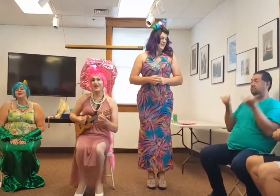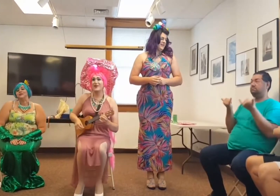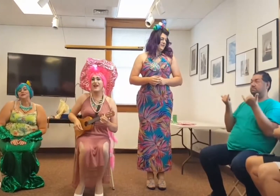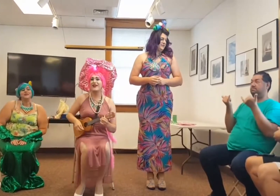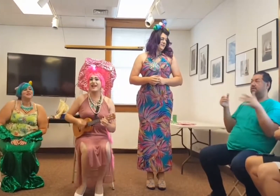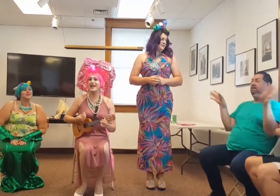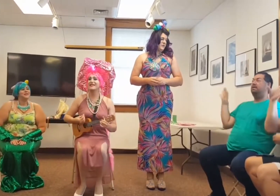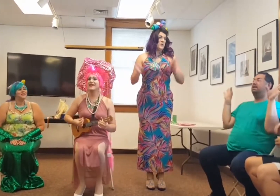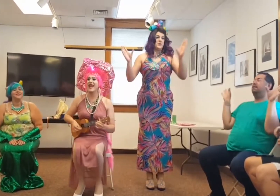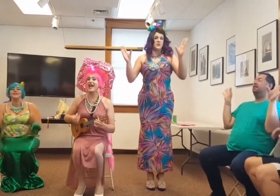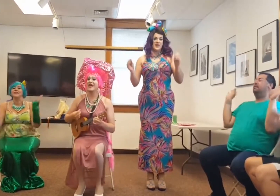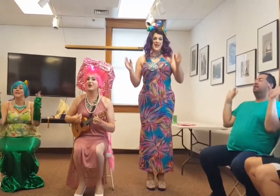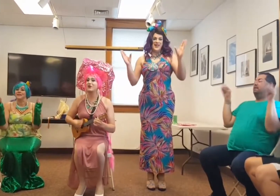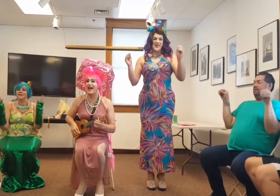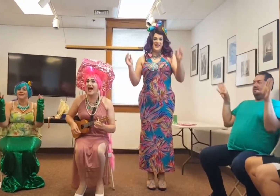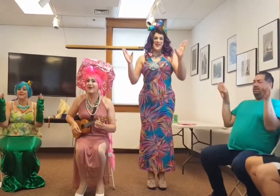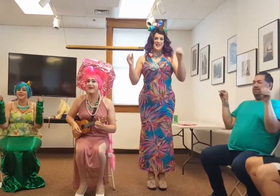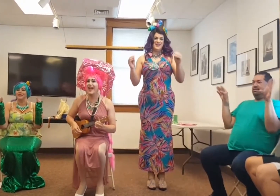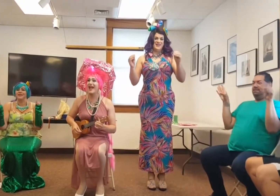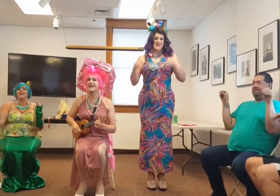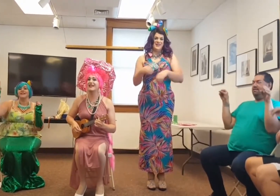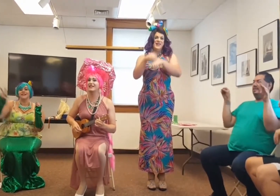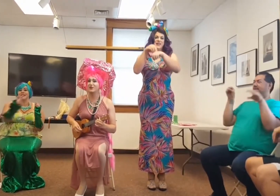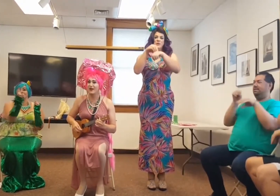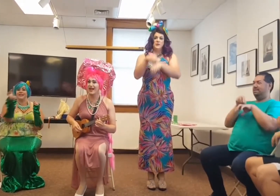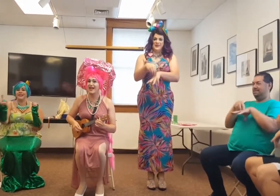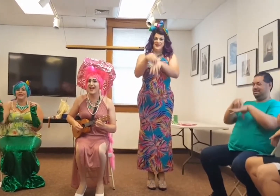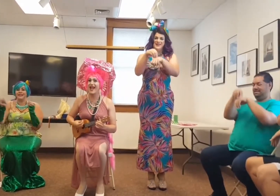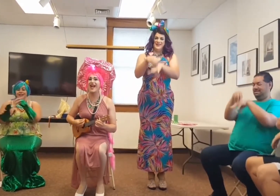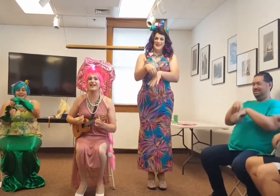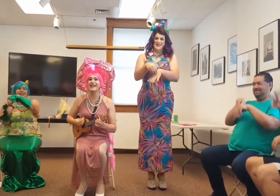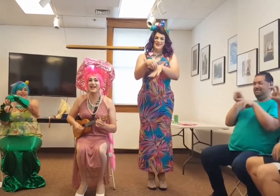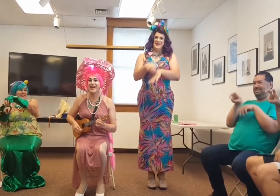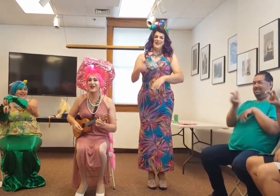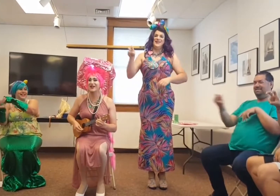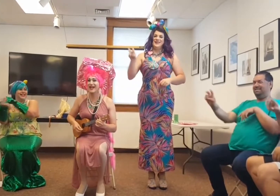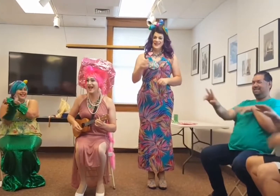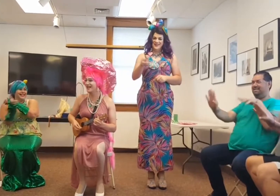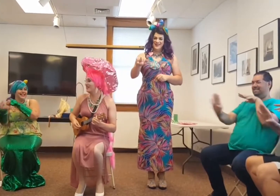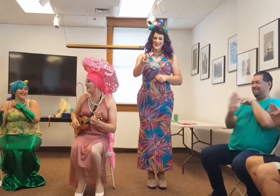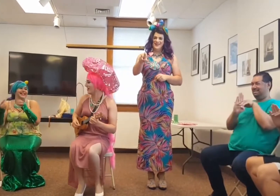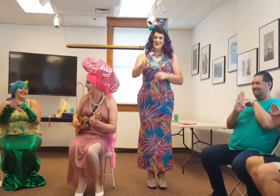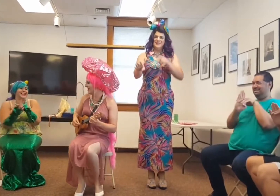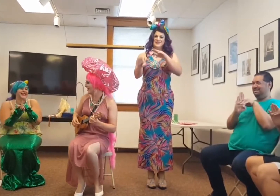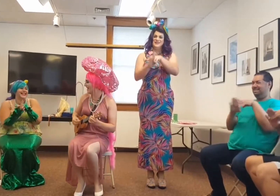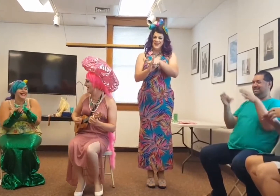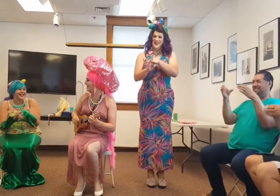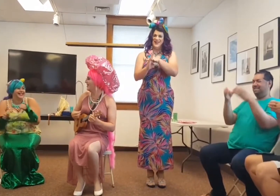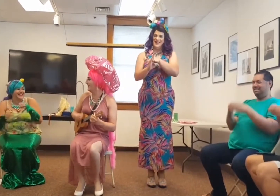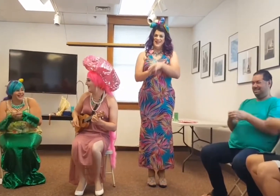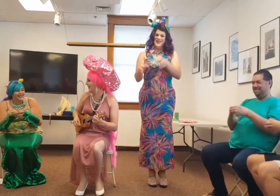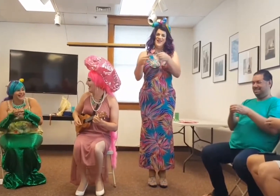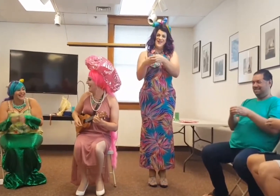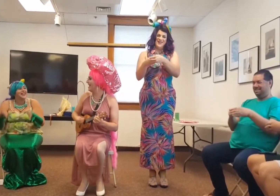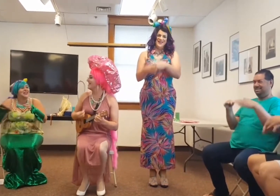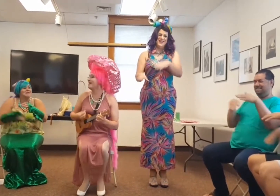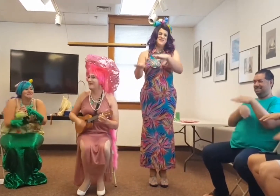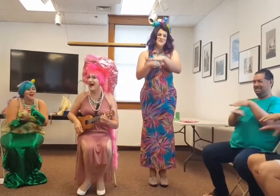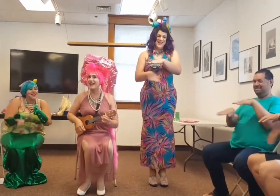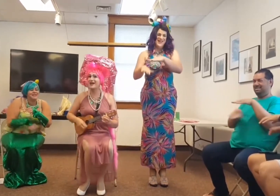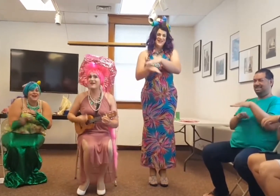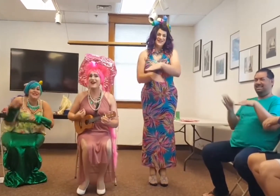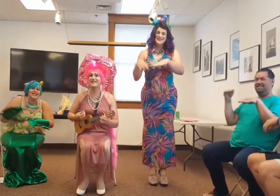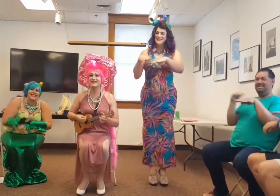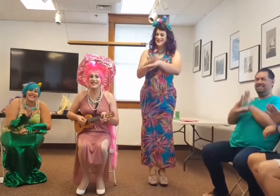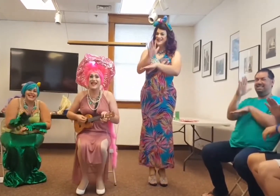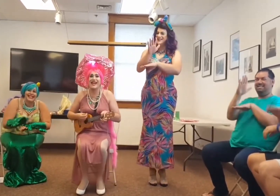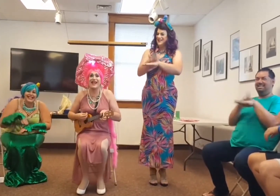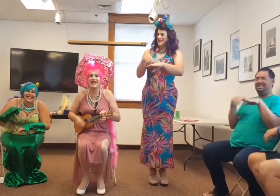There is a crab and a squid and an eel and a shark in the hole in the bottom of the sea.